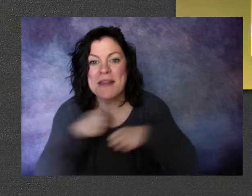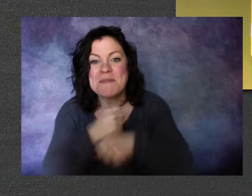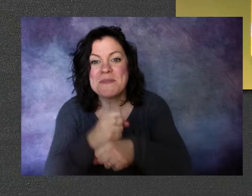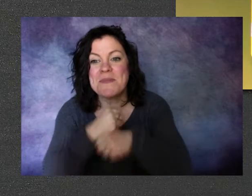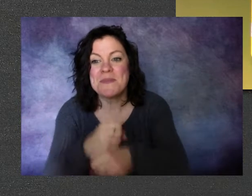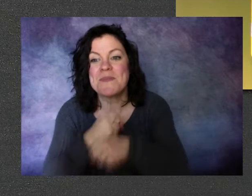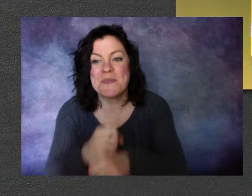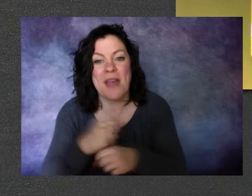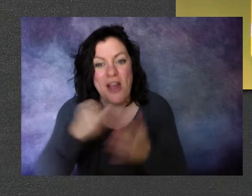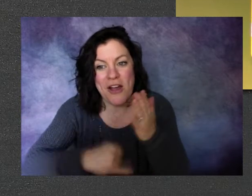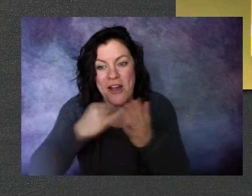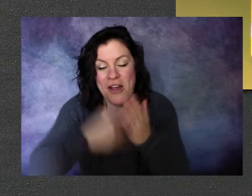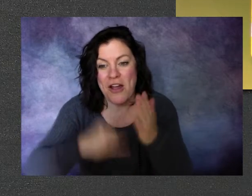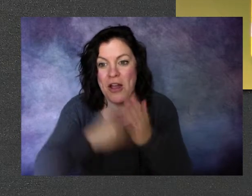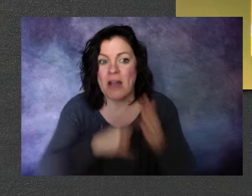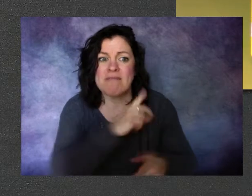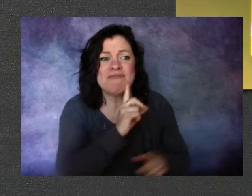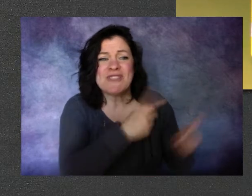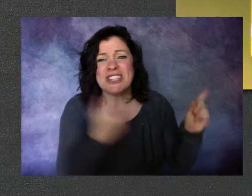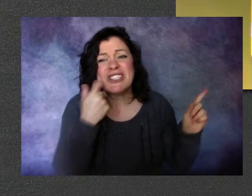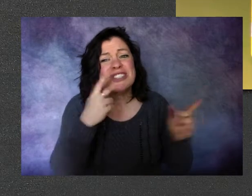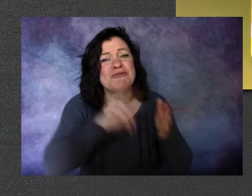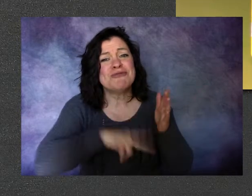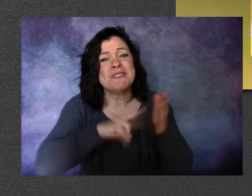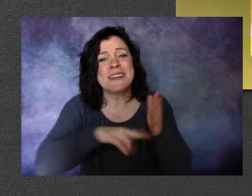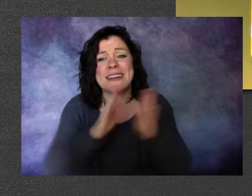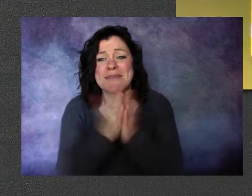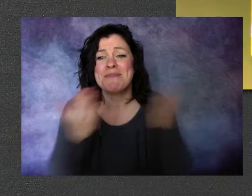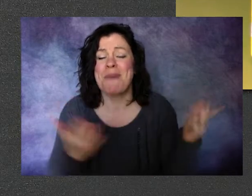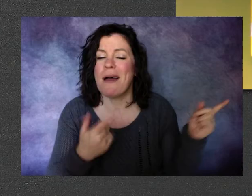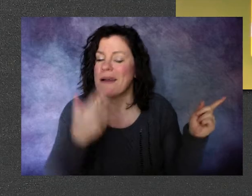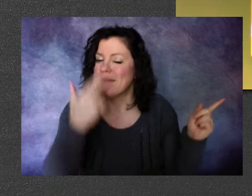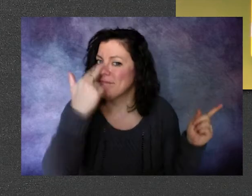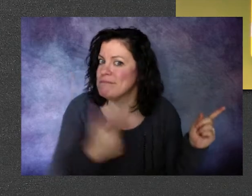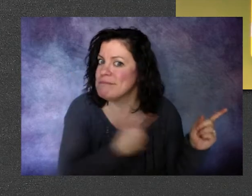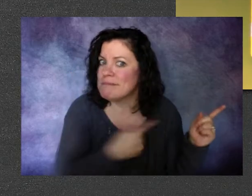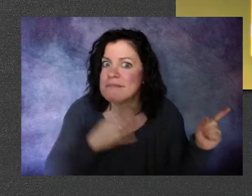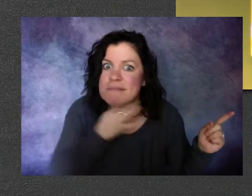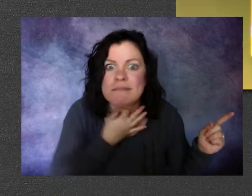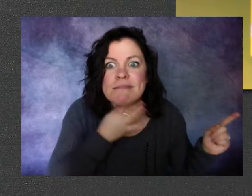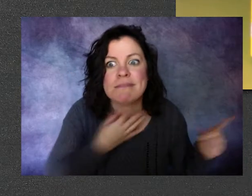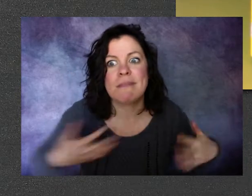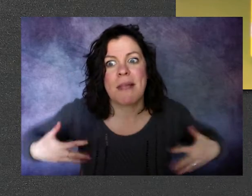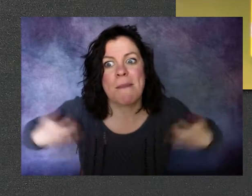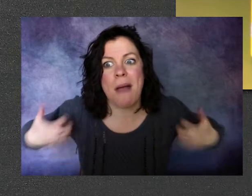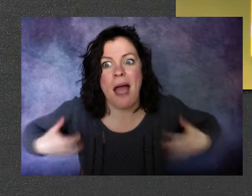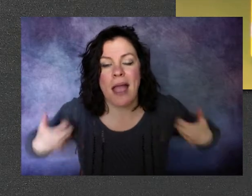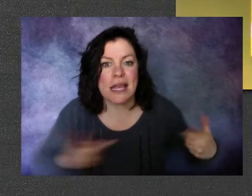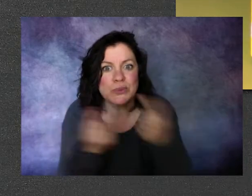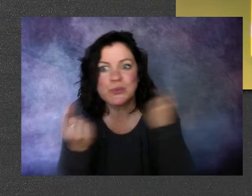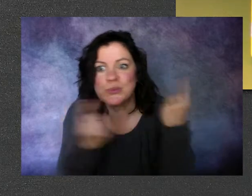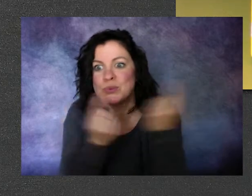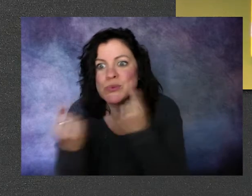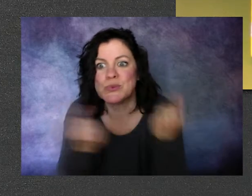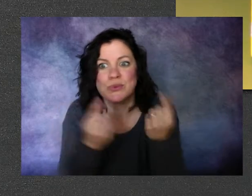My friends, what an amazing book that was about George. The monkey is always getting into things!